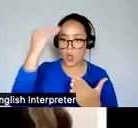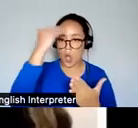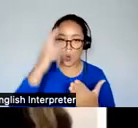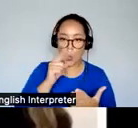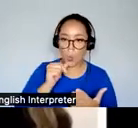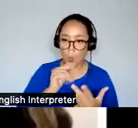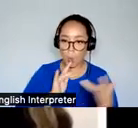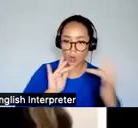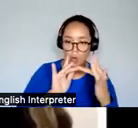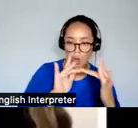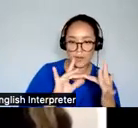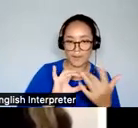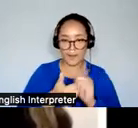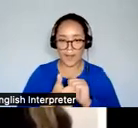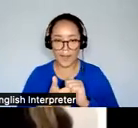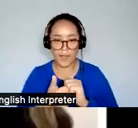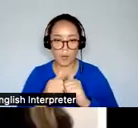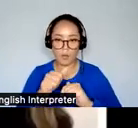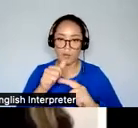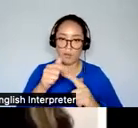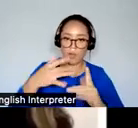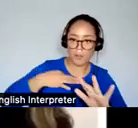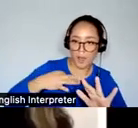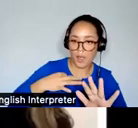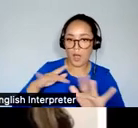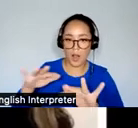Once you receive that requirement, you would submit it to me directly.